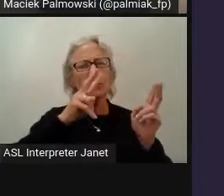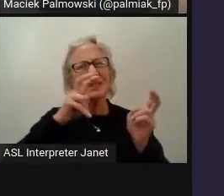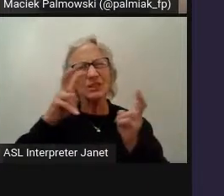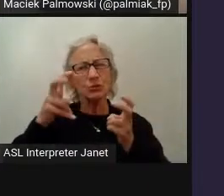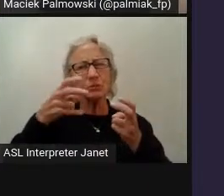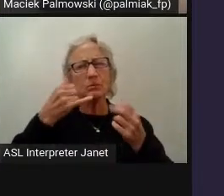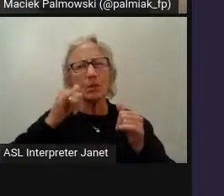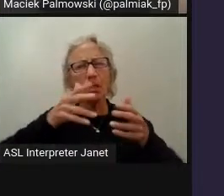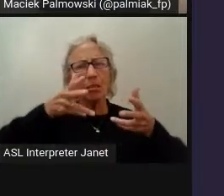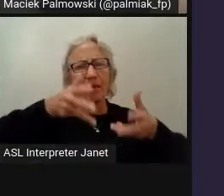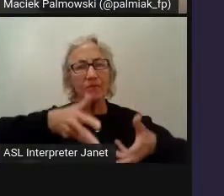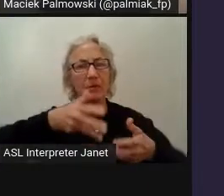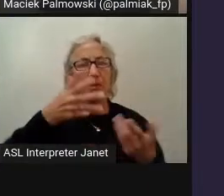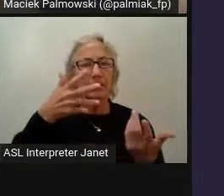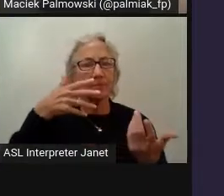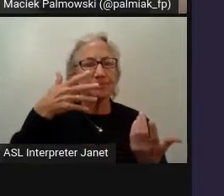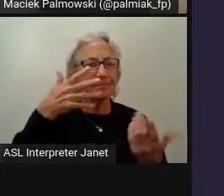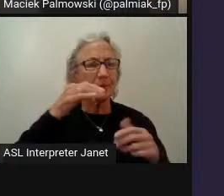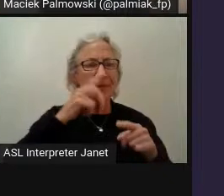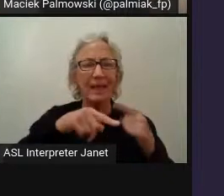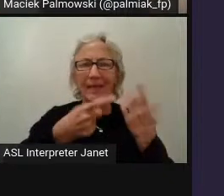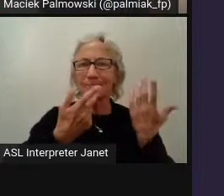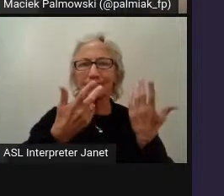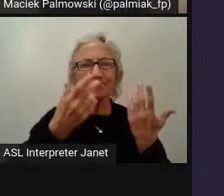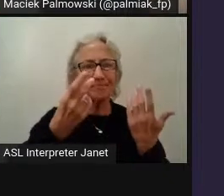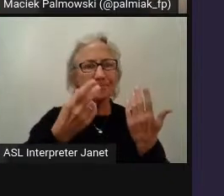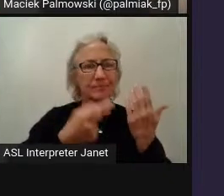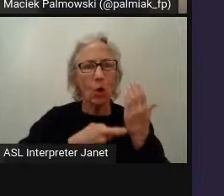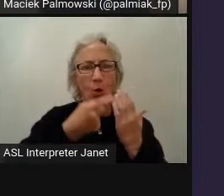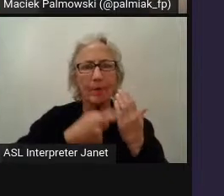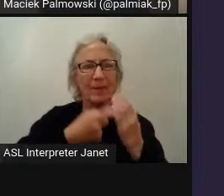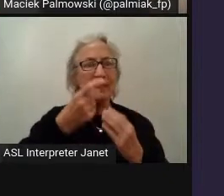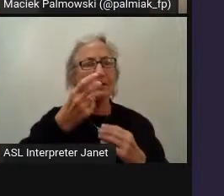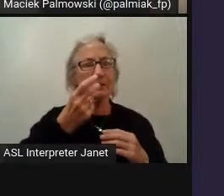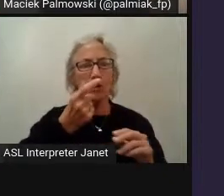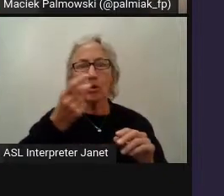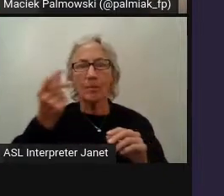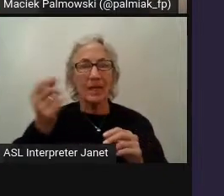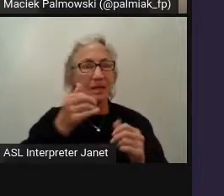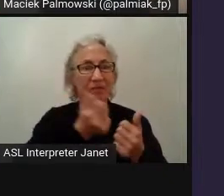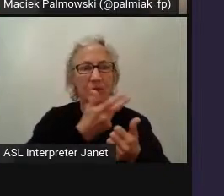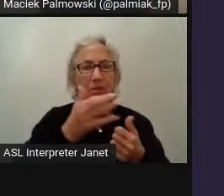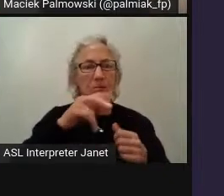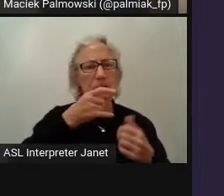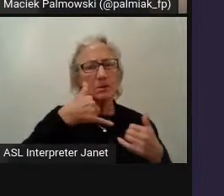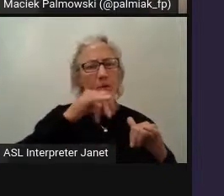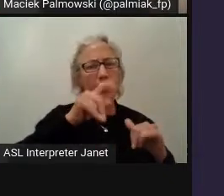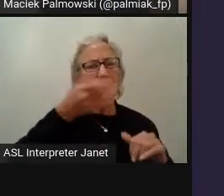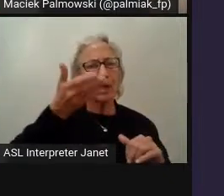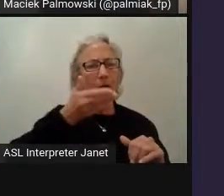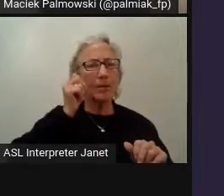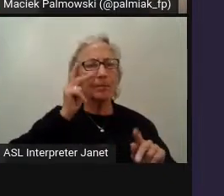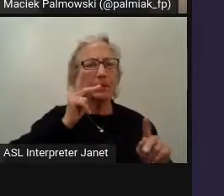only find 60% issues so there are still 40% of the issues left. This means that we will not automate everything.